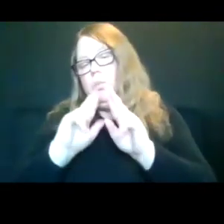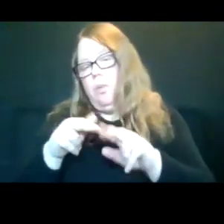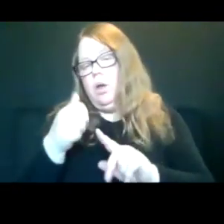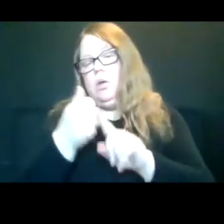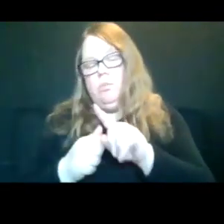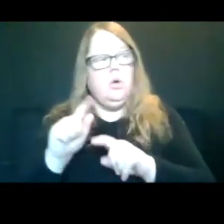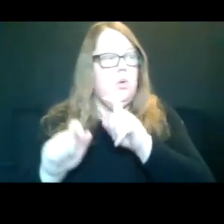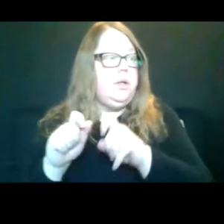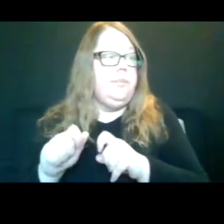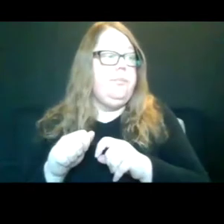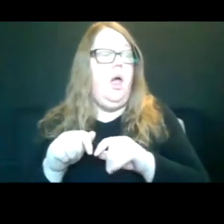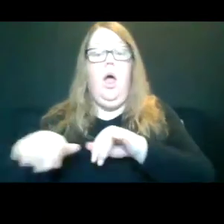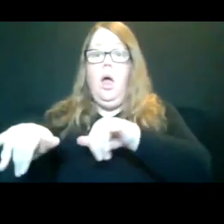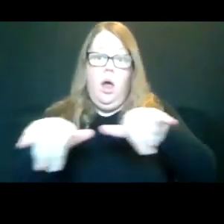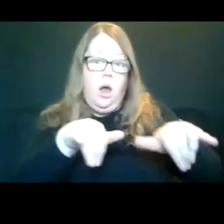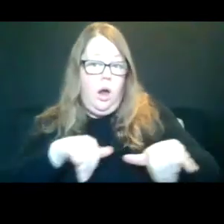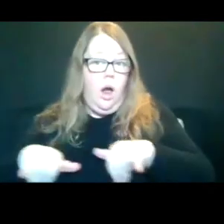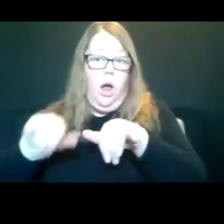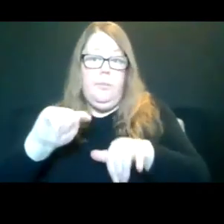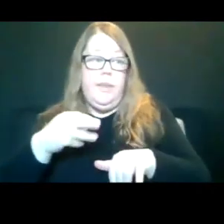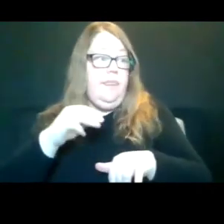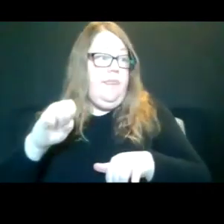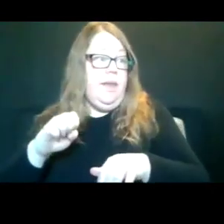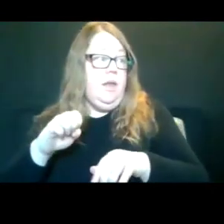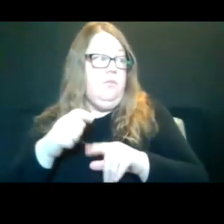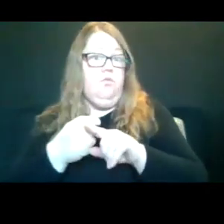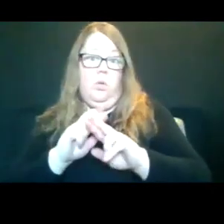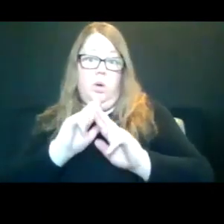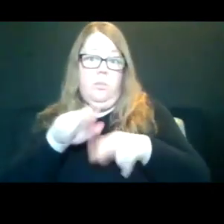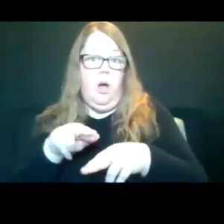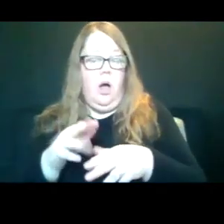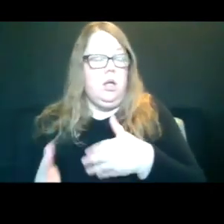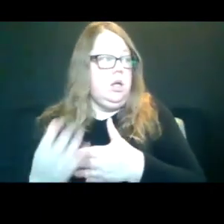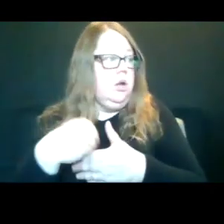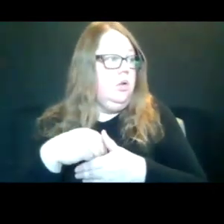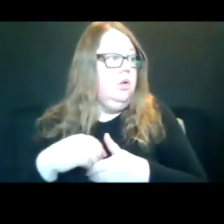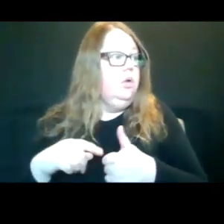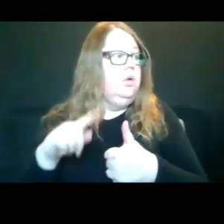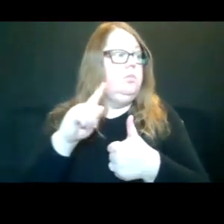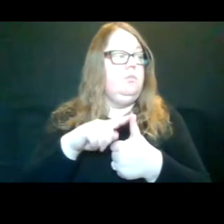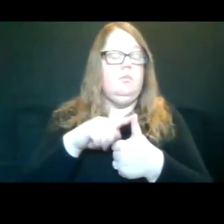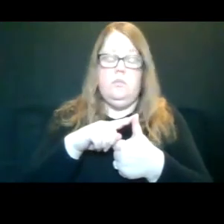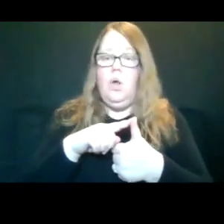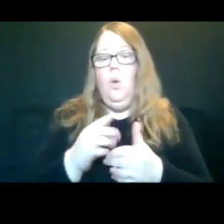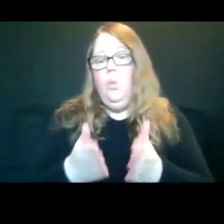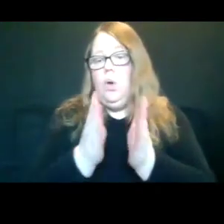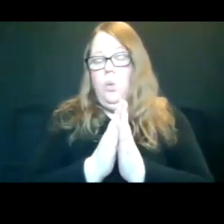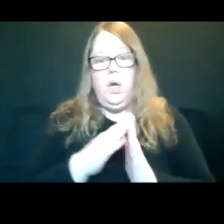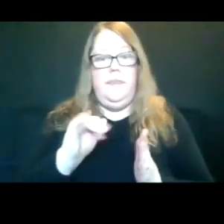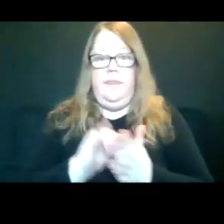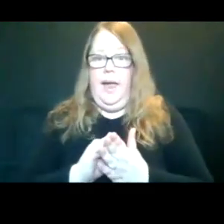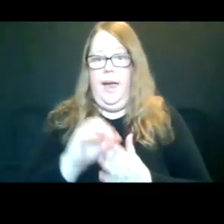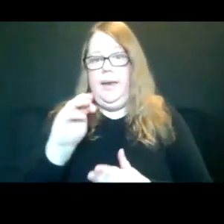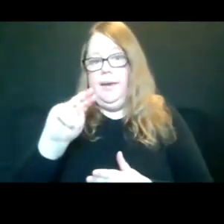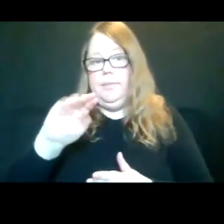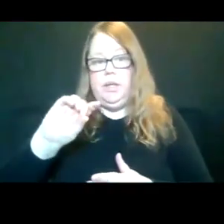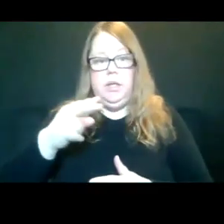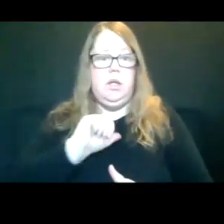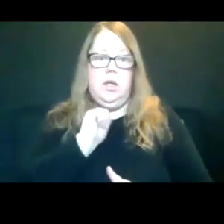question. Common themes that emerged include: • Requests that we do not forget about Greater